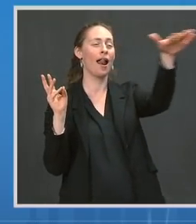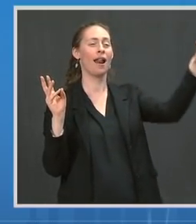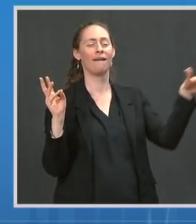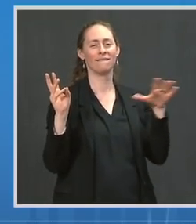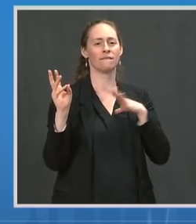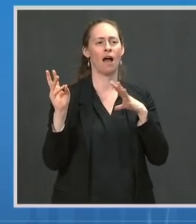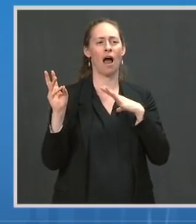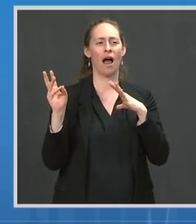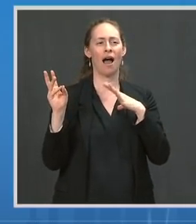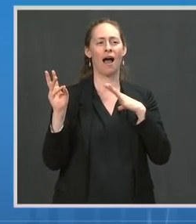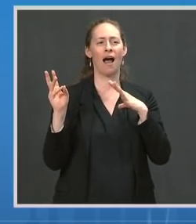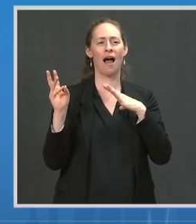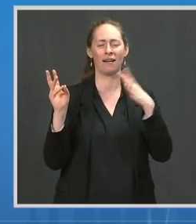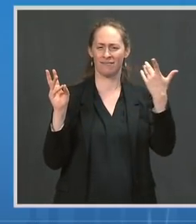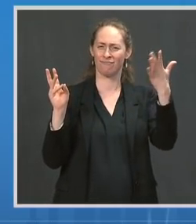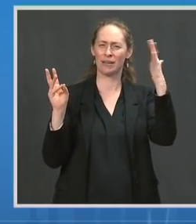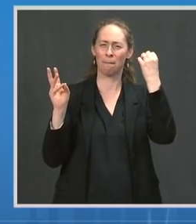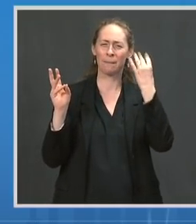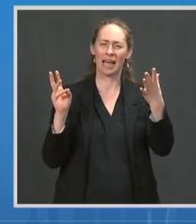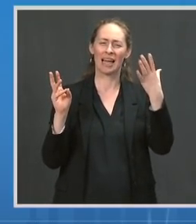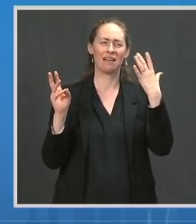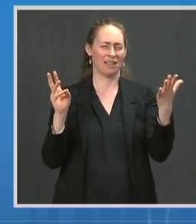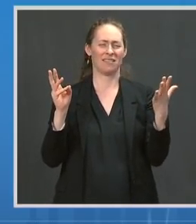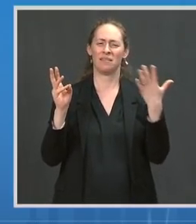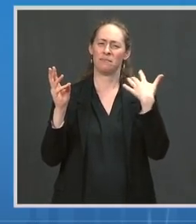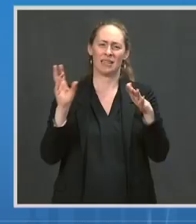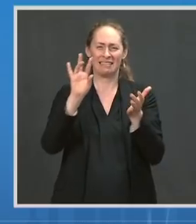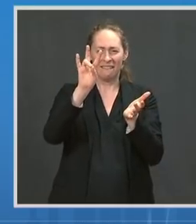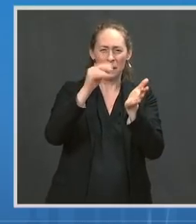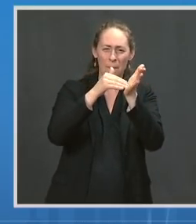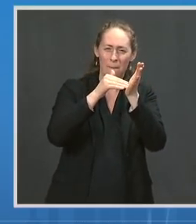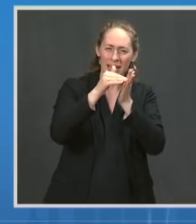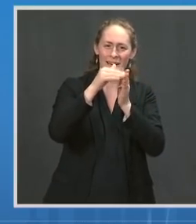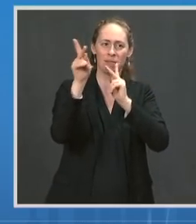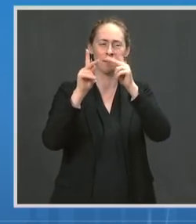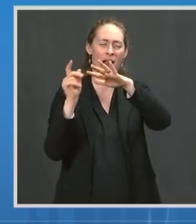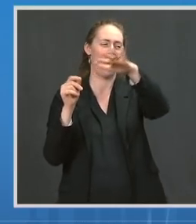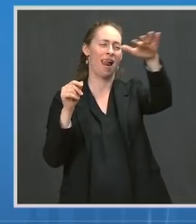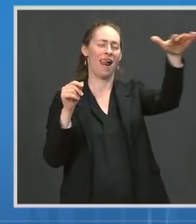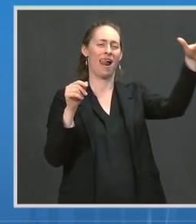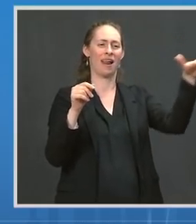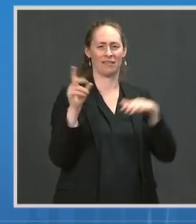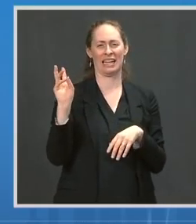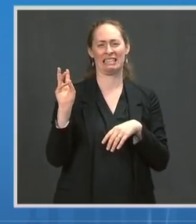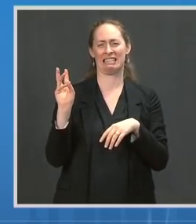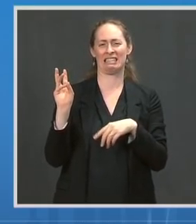the Johnson & Johnson vaccine, and we feel quite confident that the vast, vast majority of them, again, are just going to be fine.